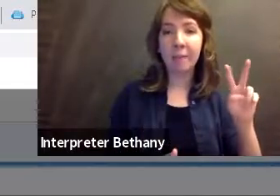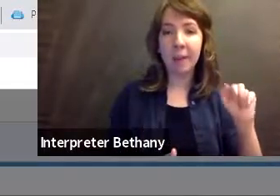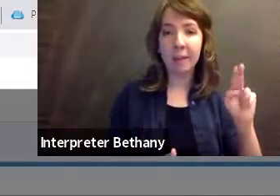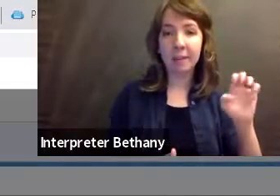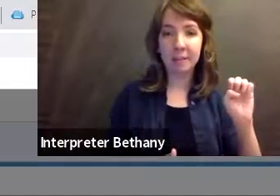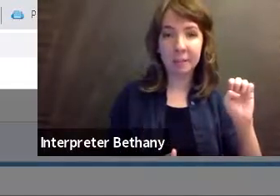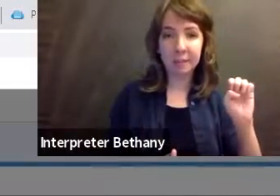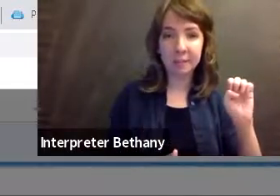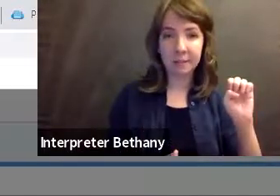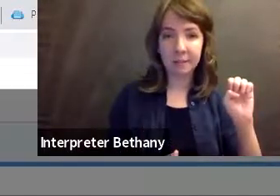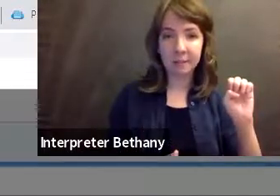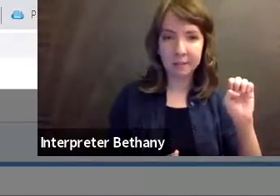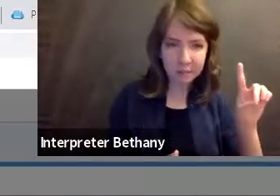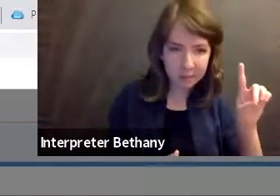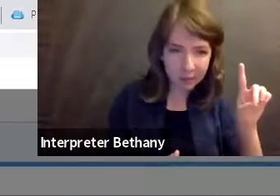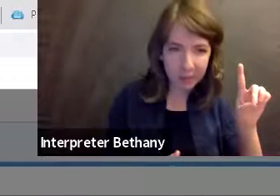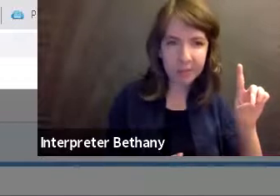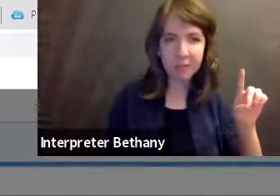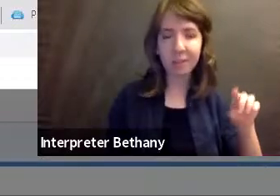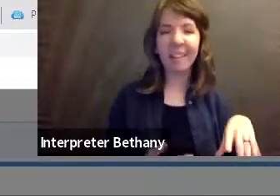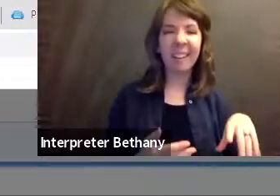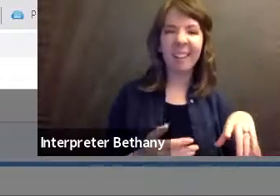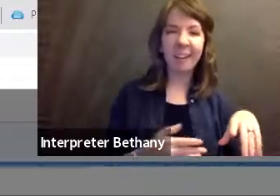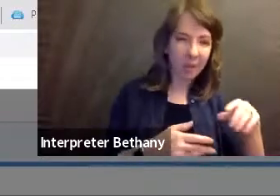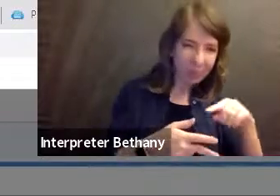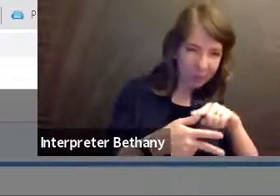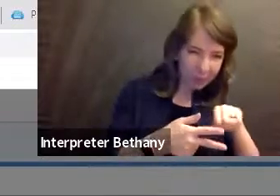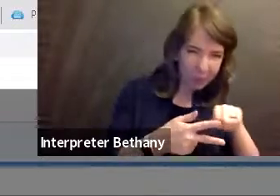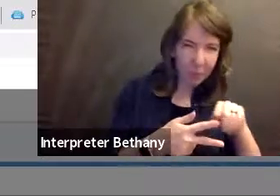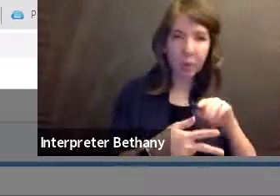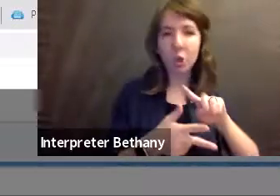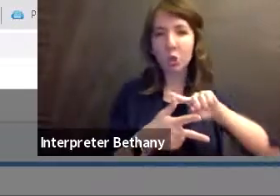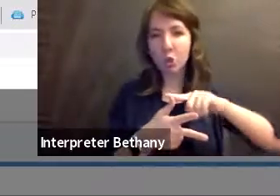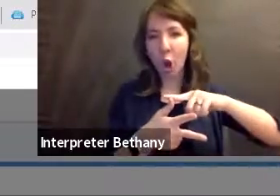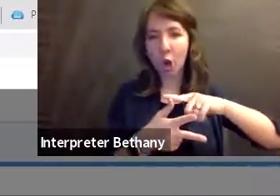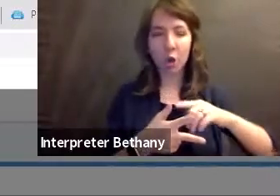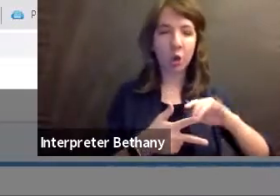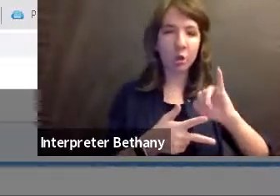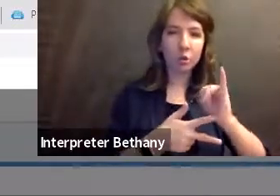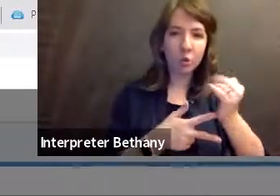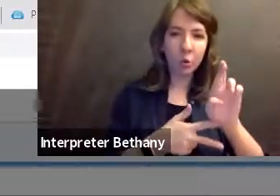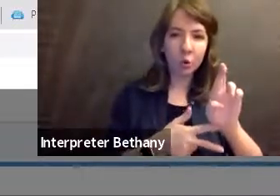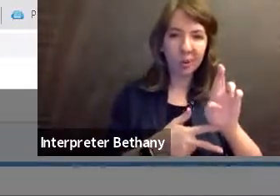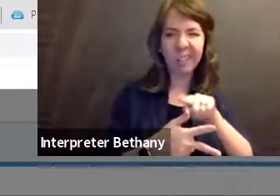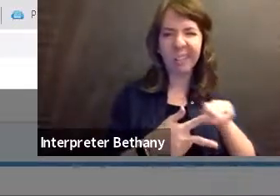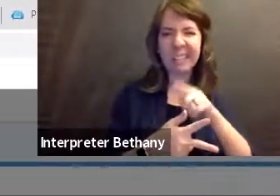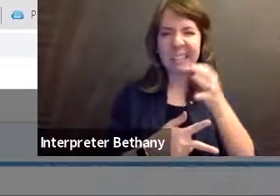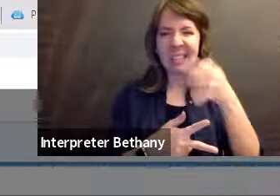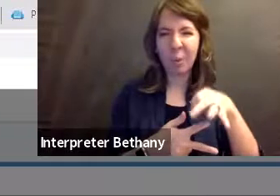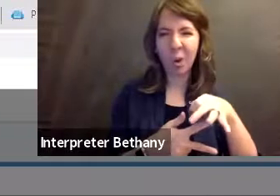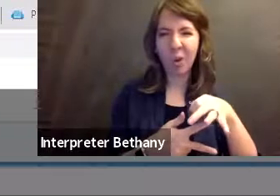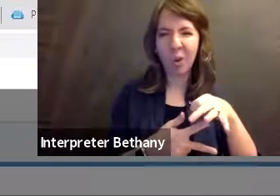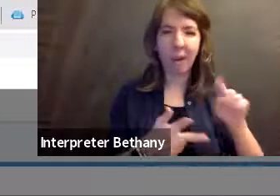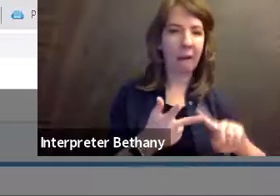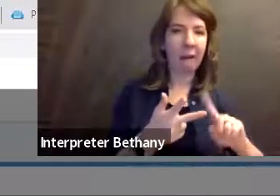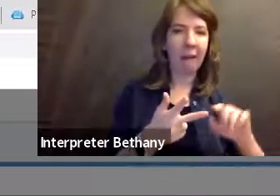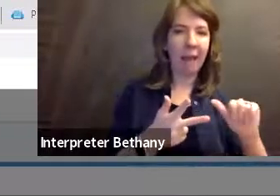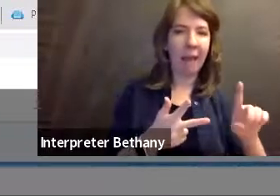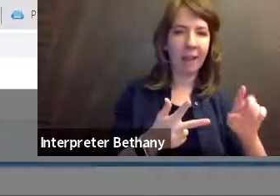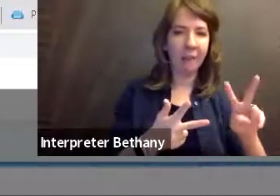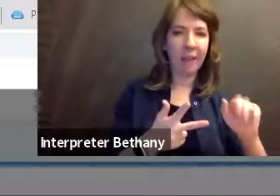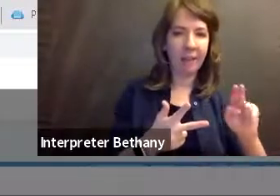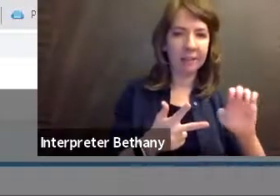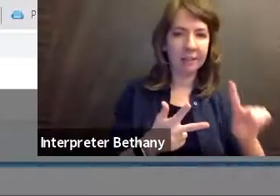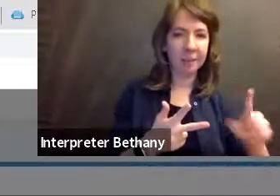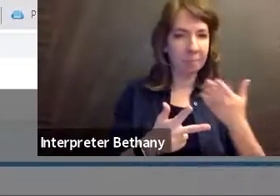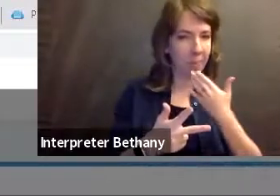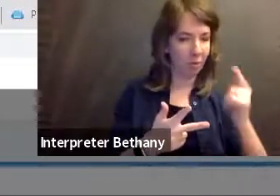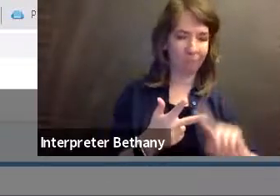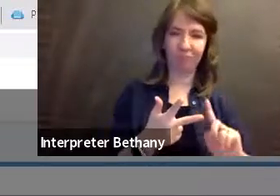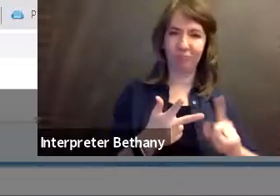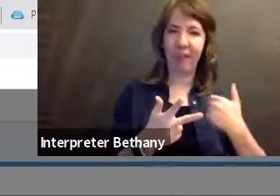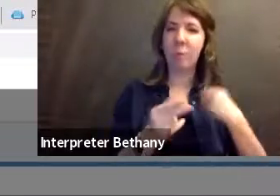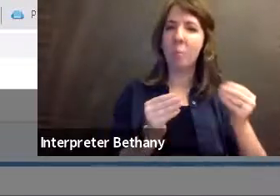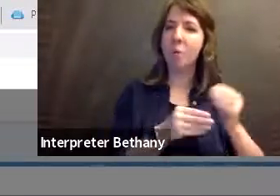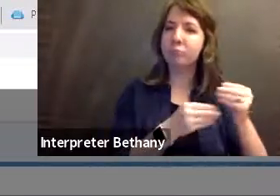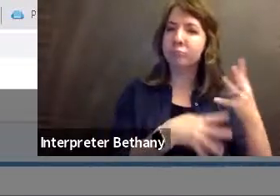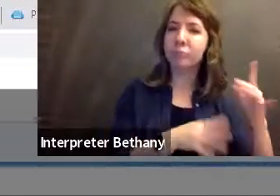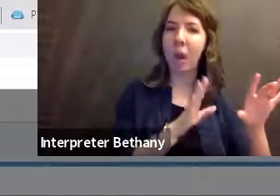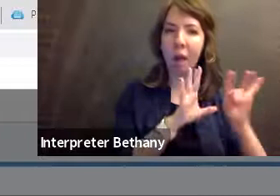Linda Kobashigawa: Because the other two starter and junior. Those are very simplified and they, they don't give you access to all of the extra features and options that the advanced version does. So just selected every time.